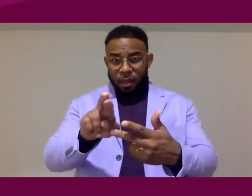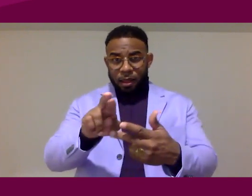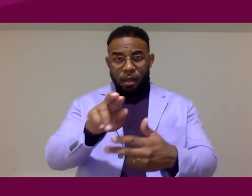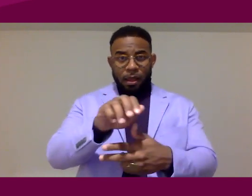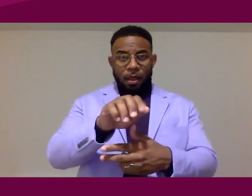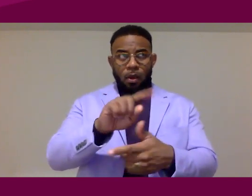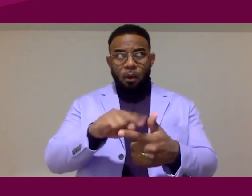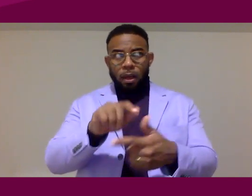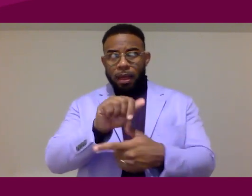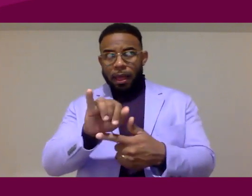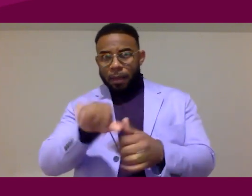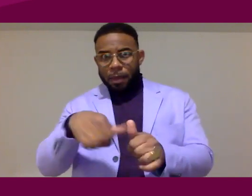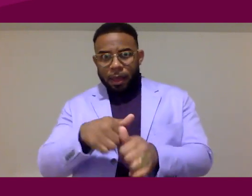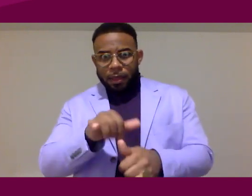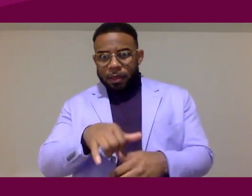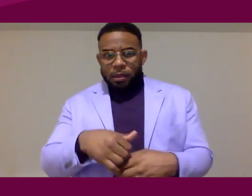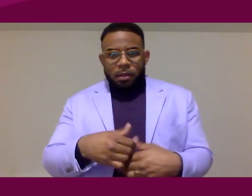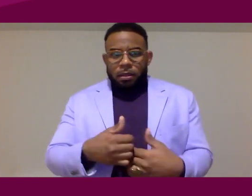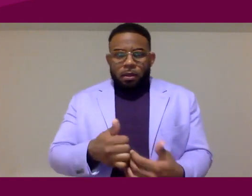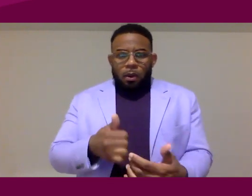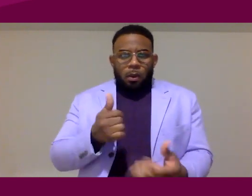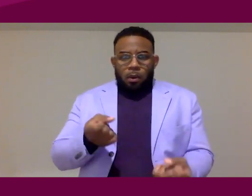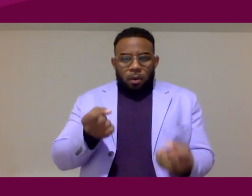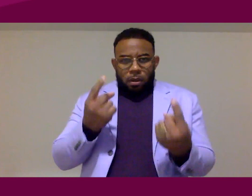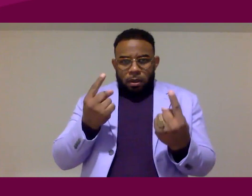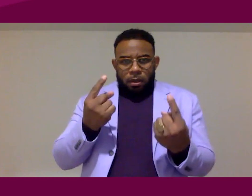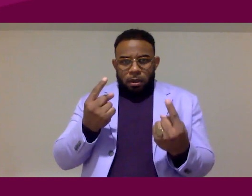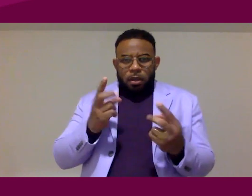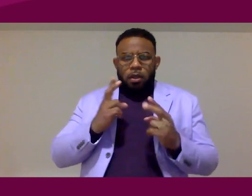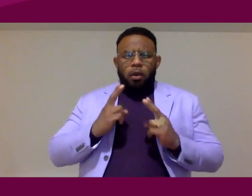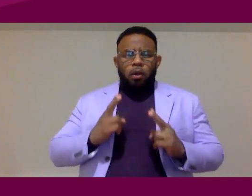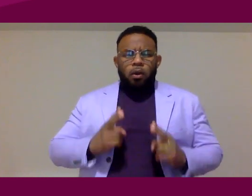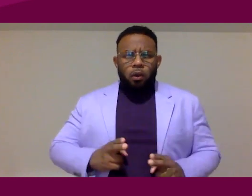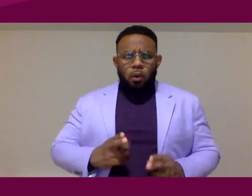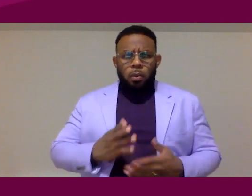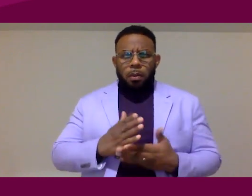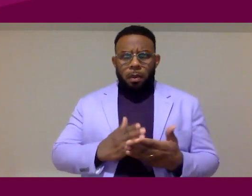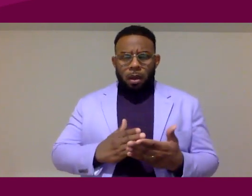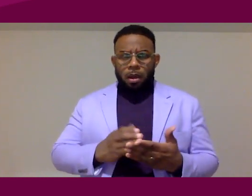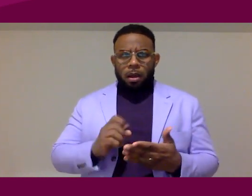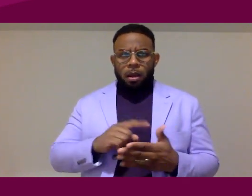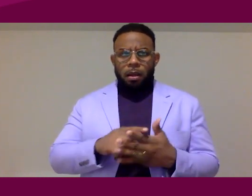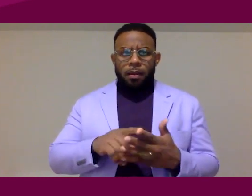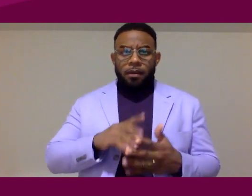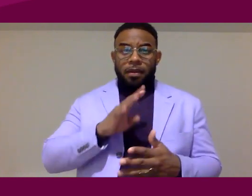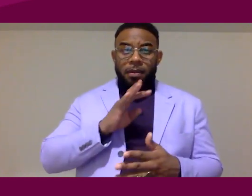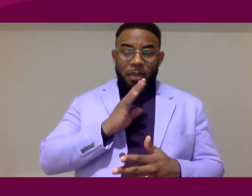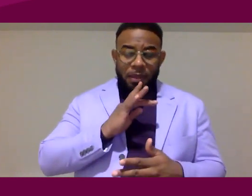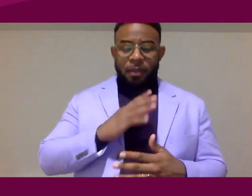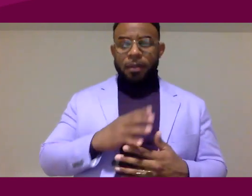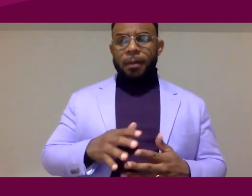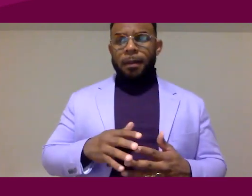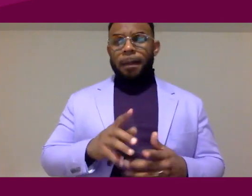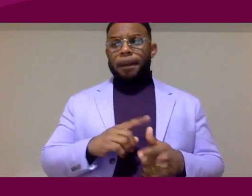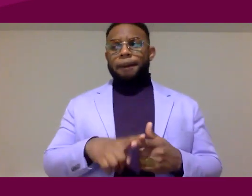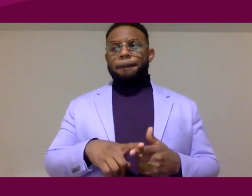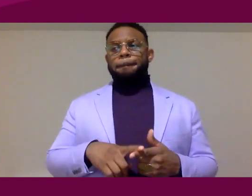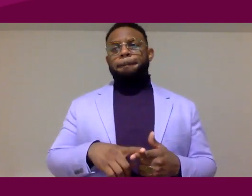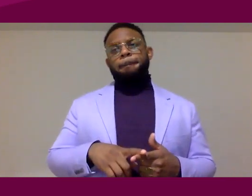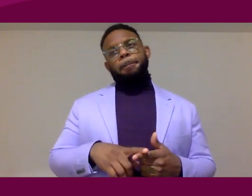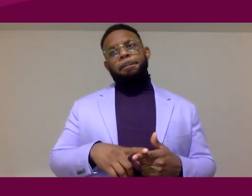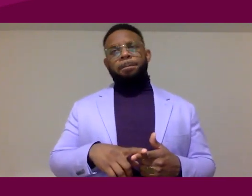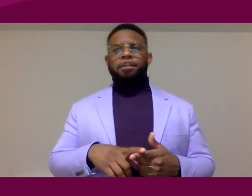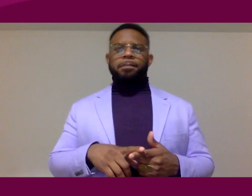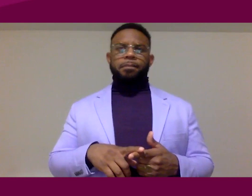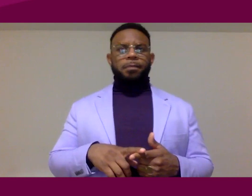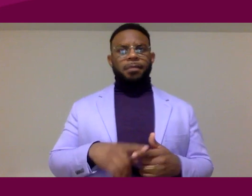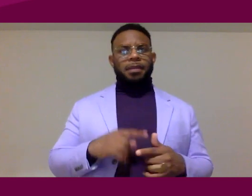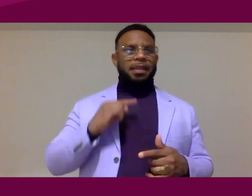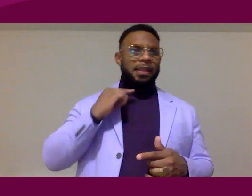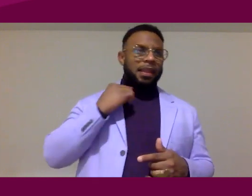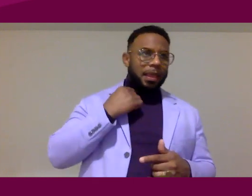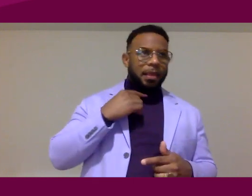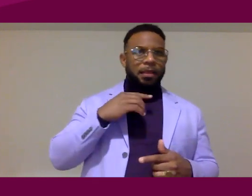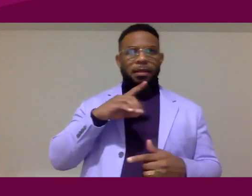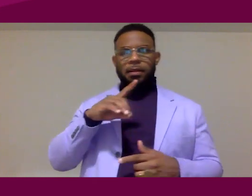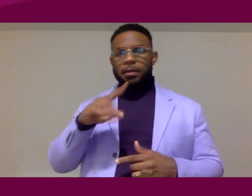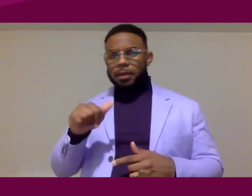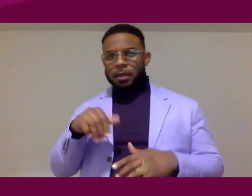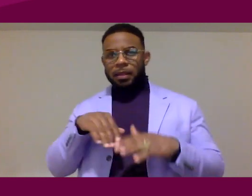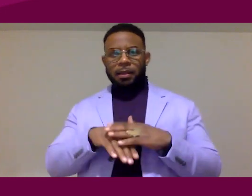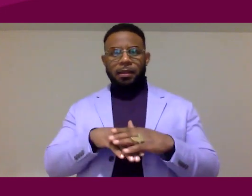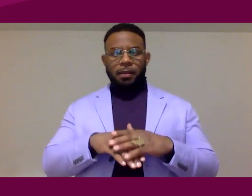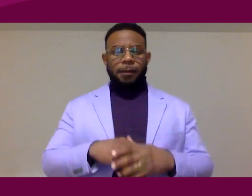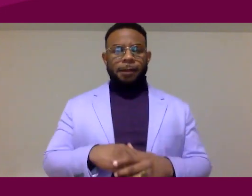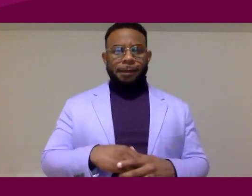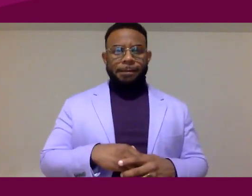that just won't understand the human parts of speech or thick accents, disability accents,